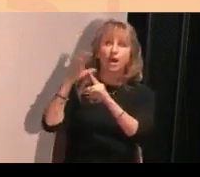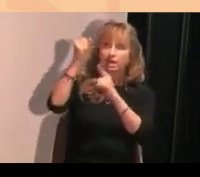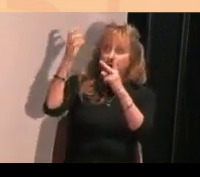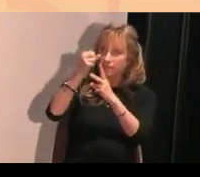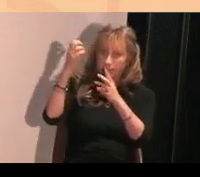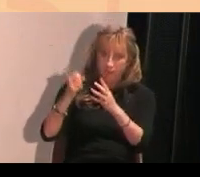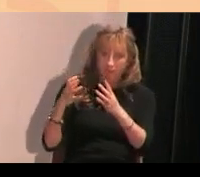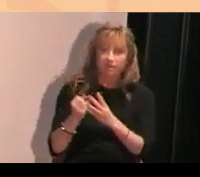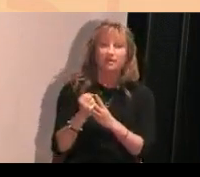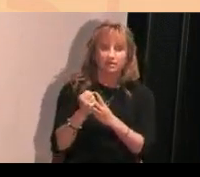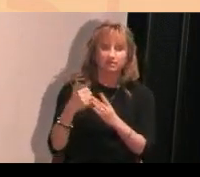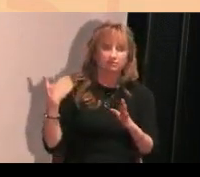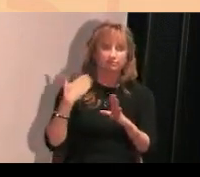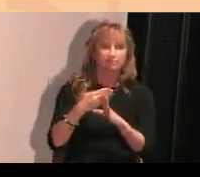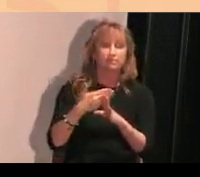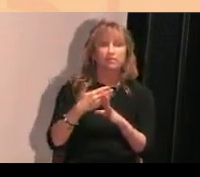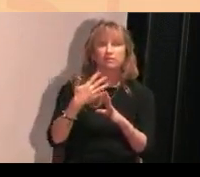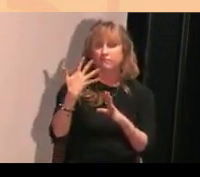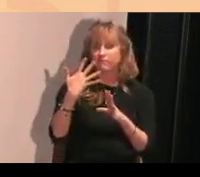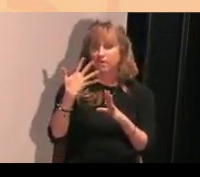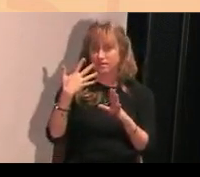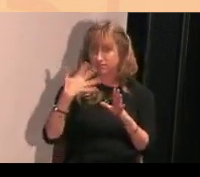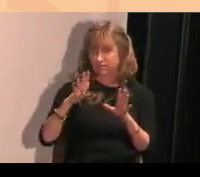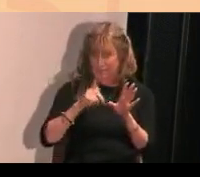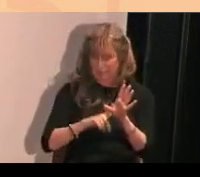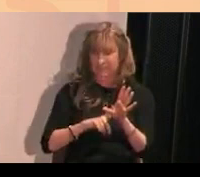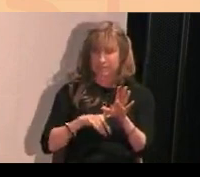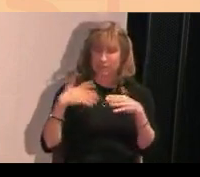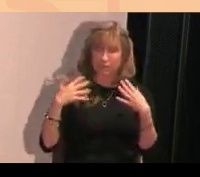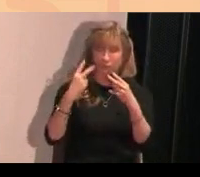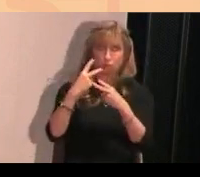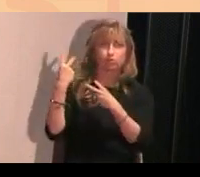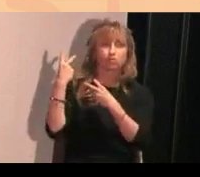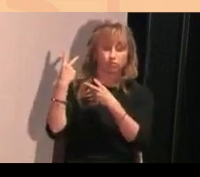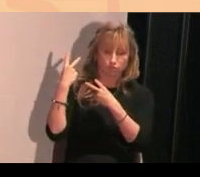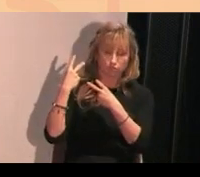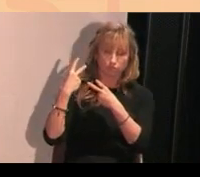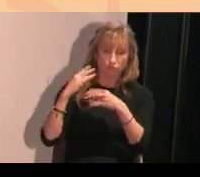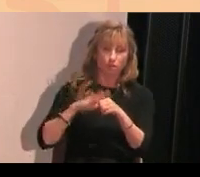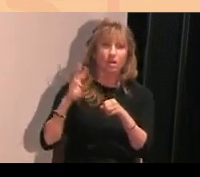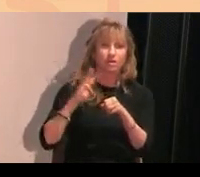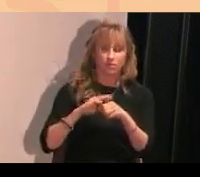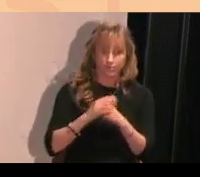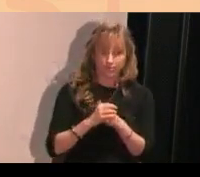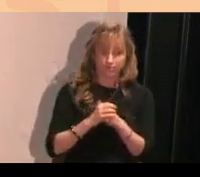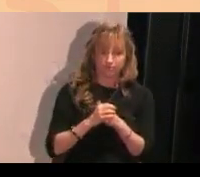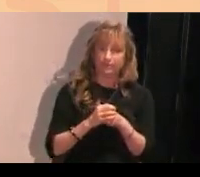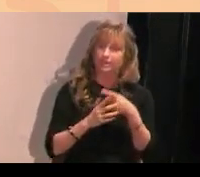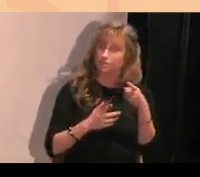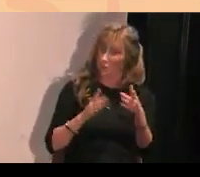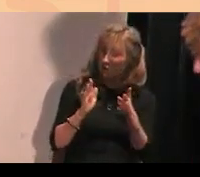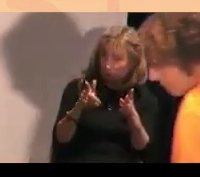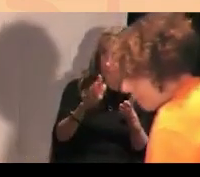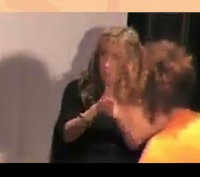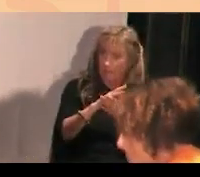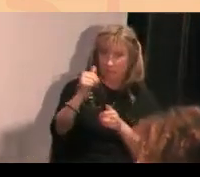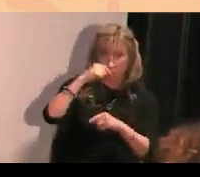sector over the past five decades you will be happy to know that we are committed to writing the